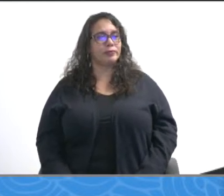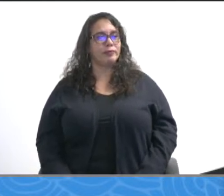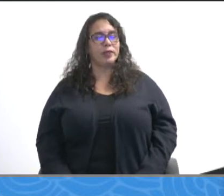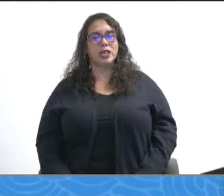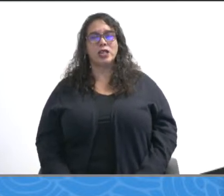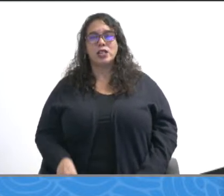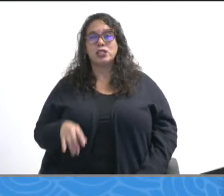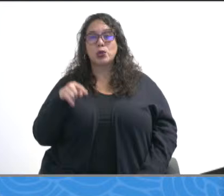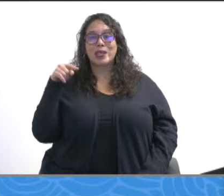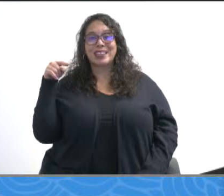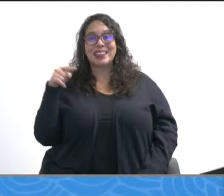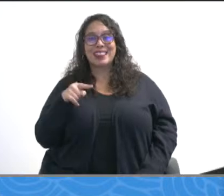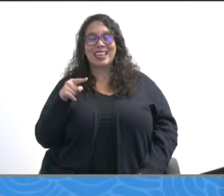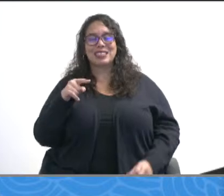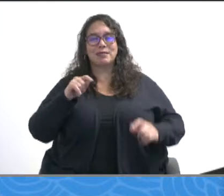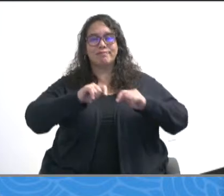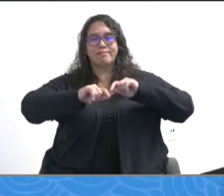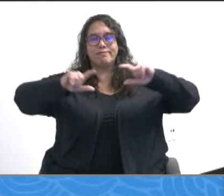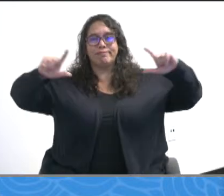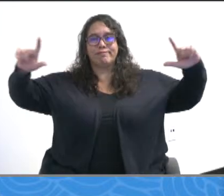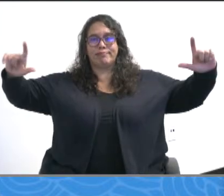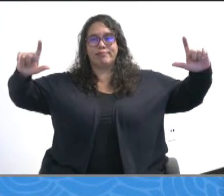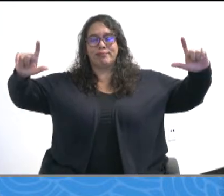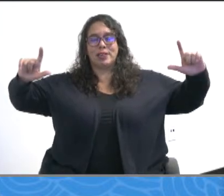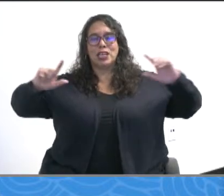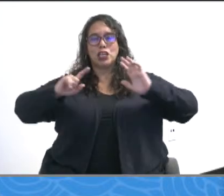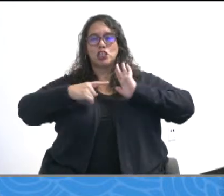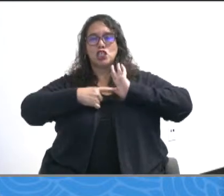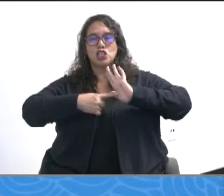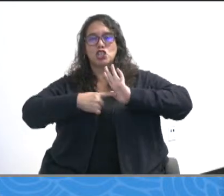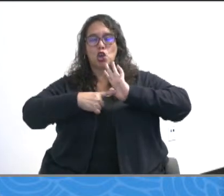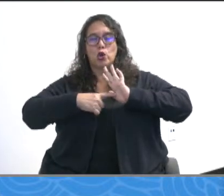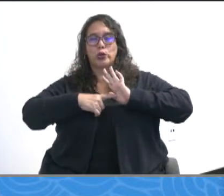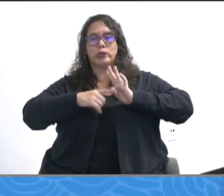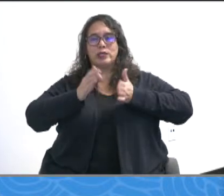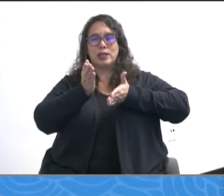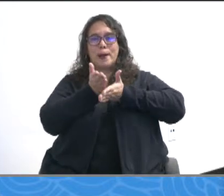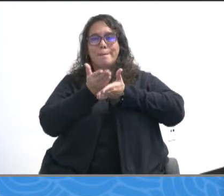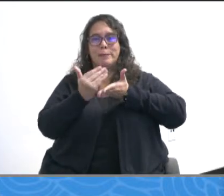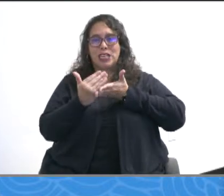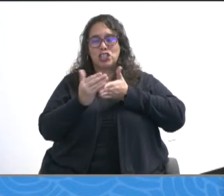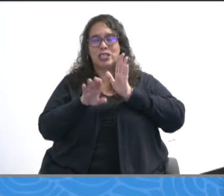the ongoing nature of budget development, that it's not just a one time deal,